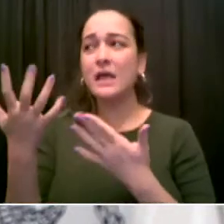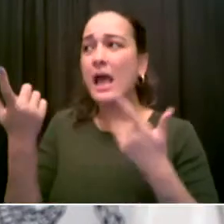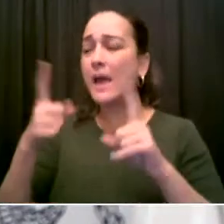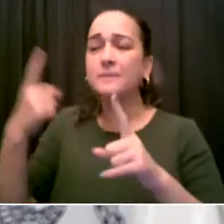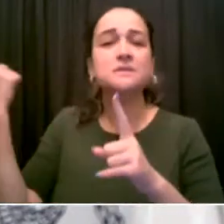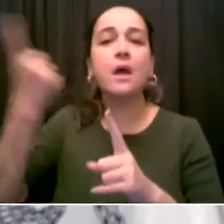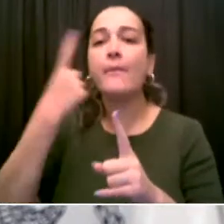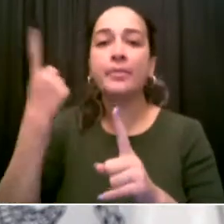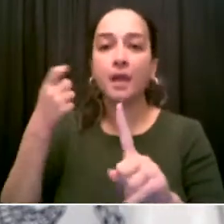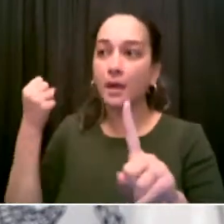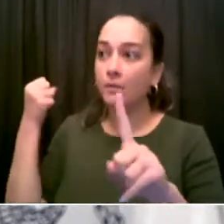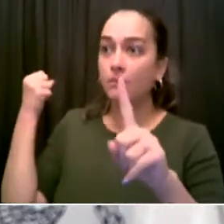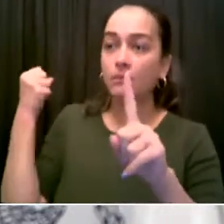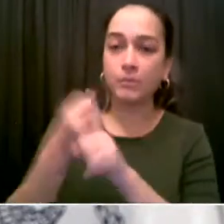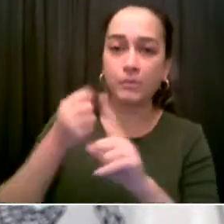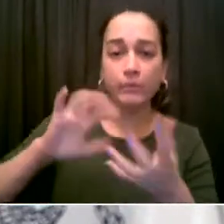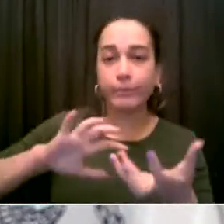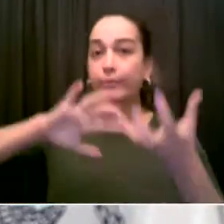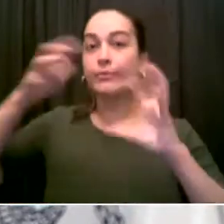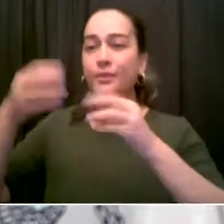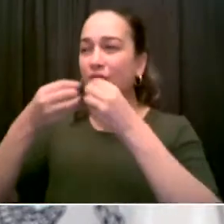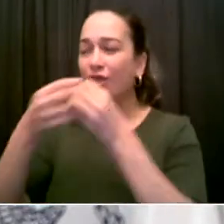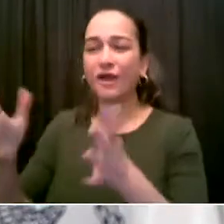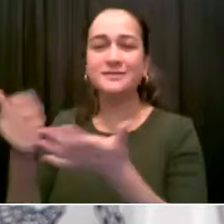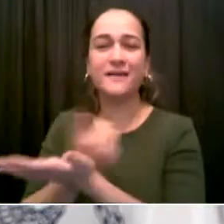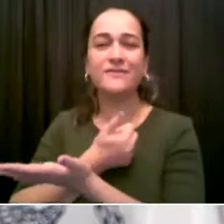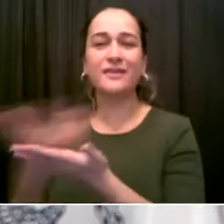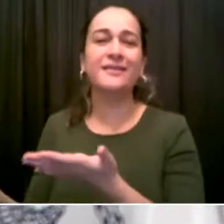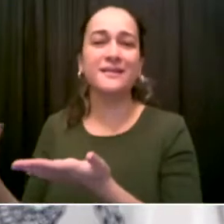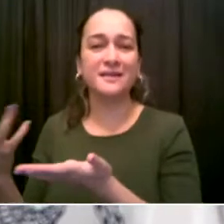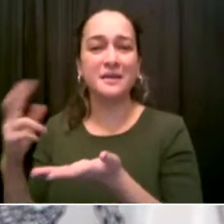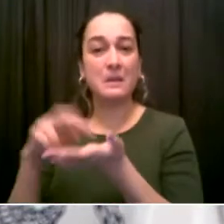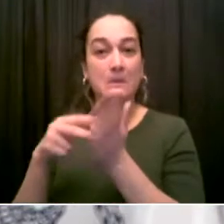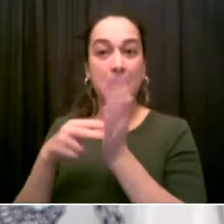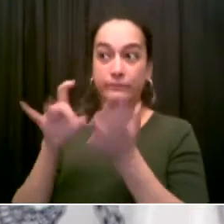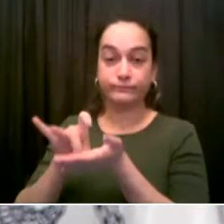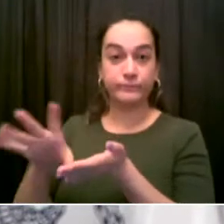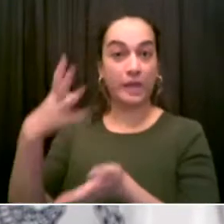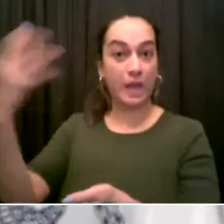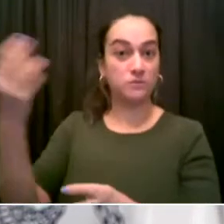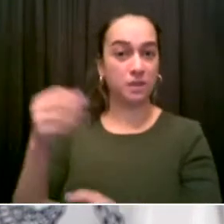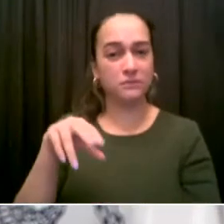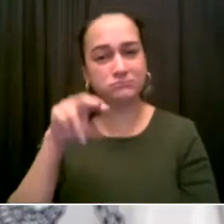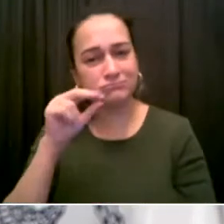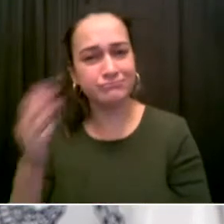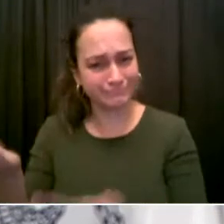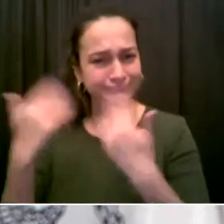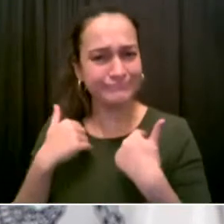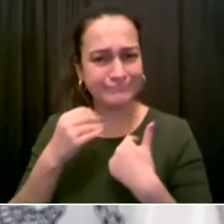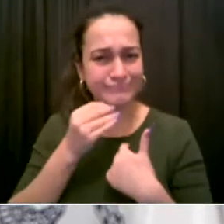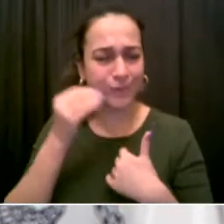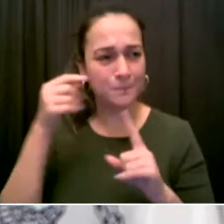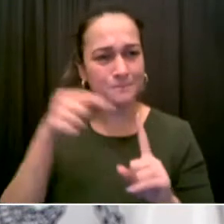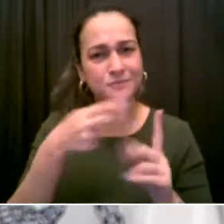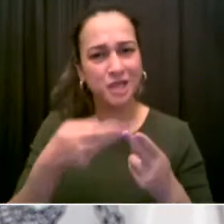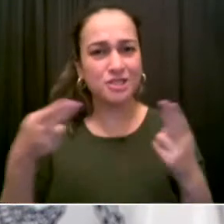JOURNEY AND GET PEOPLE BACK HOME . THAT INVOLVES PERSONAL CONNECTION AND DIALOGUE AND ALSO HAVING THE RIGT HANSWER AT